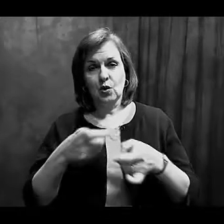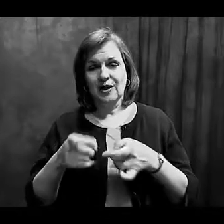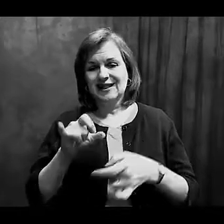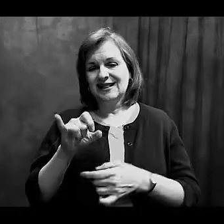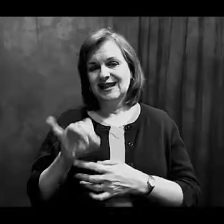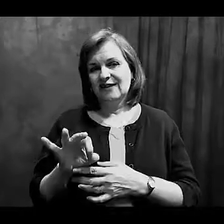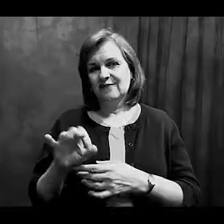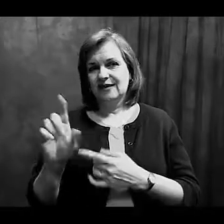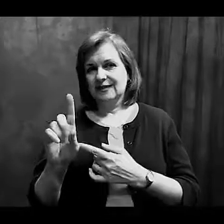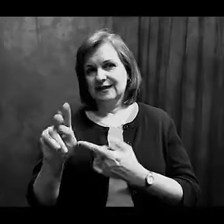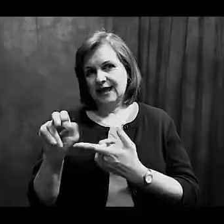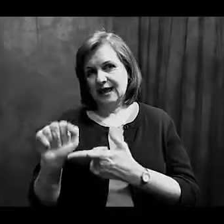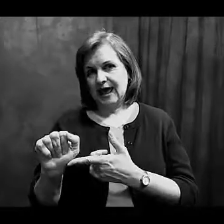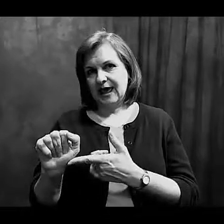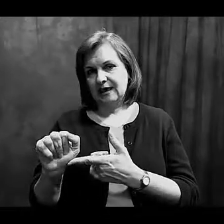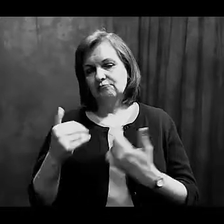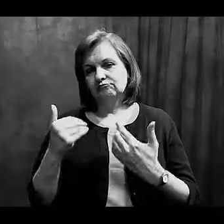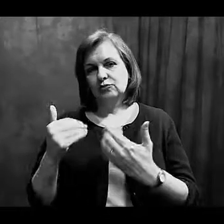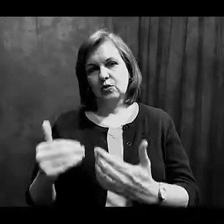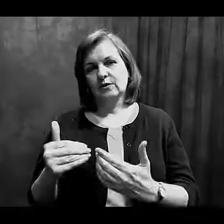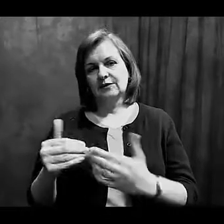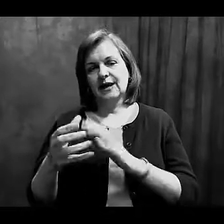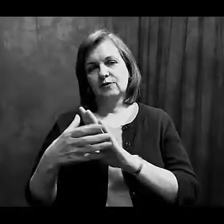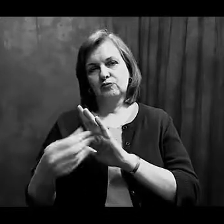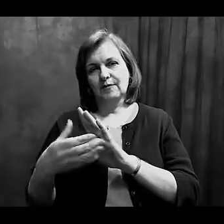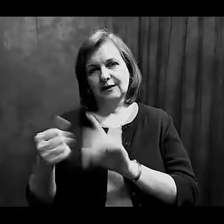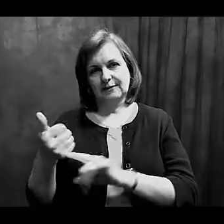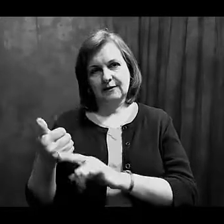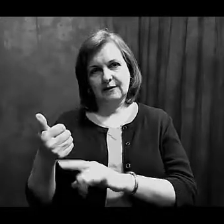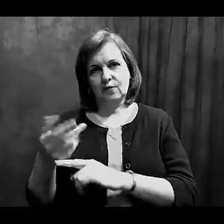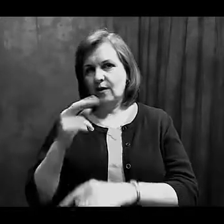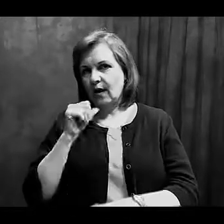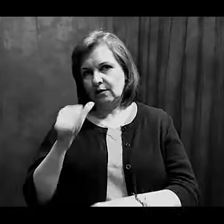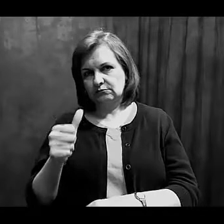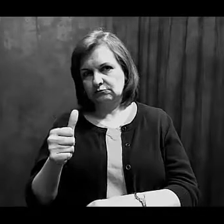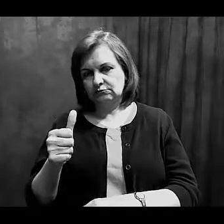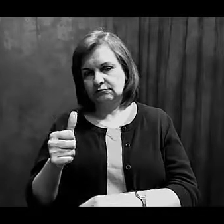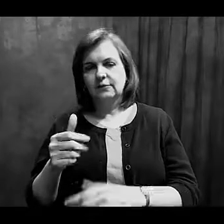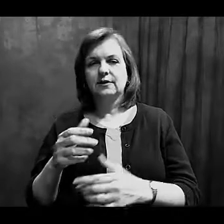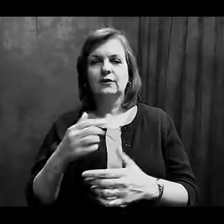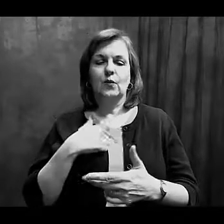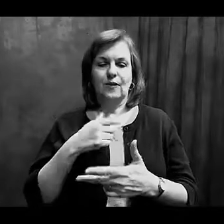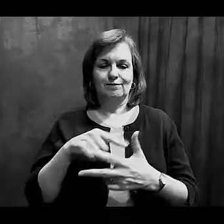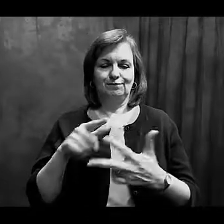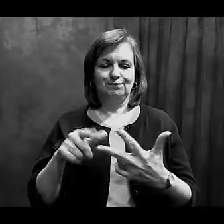and we can actually look at control of whether or not the DNA will go through replication